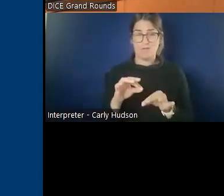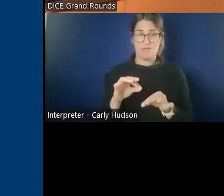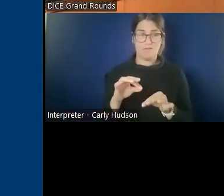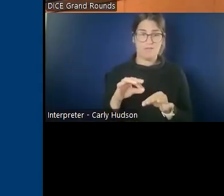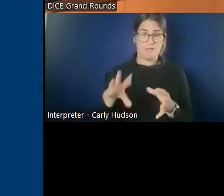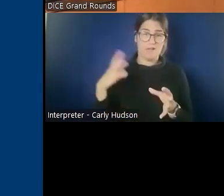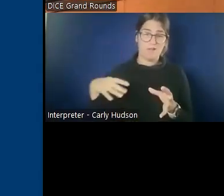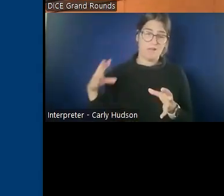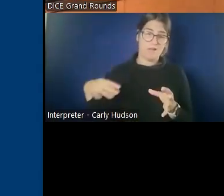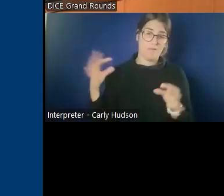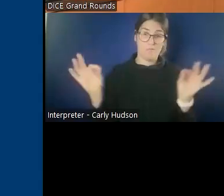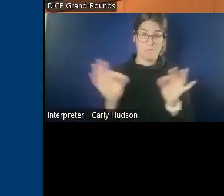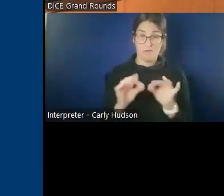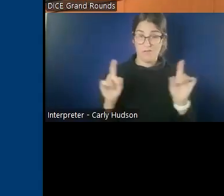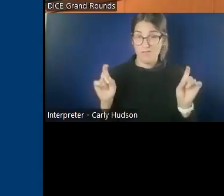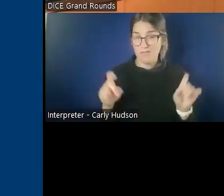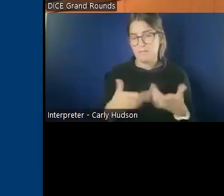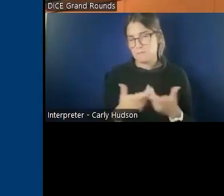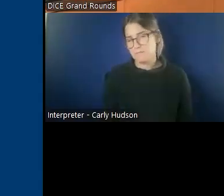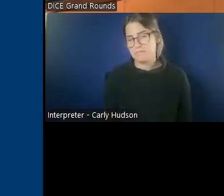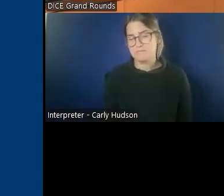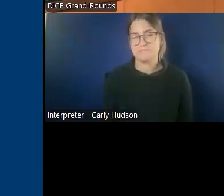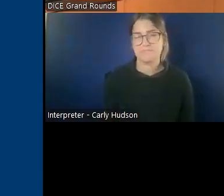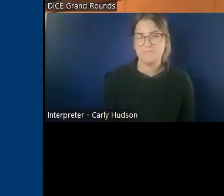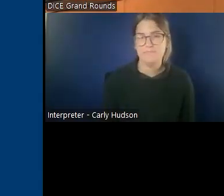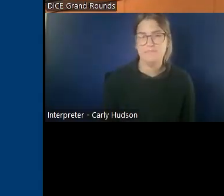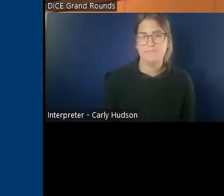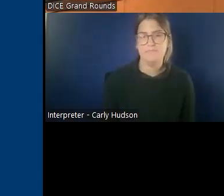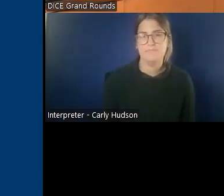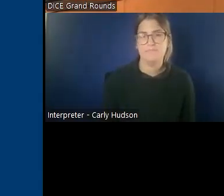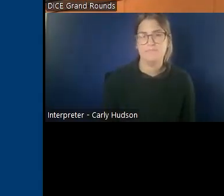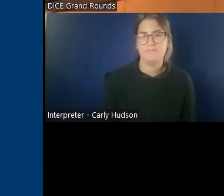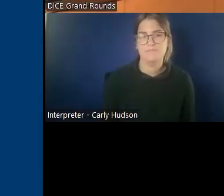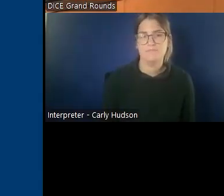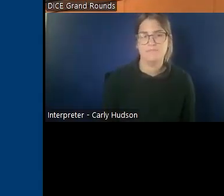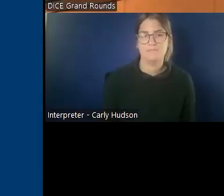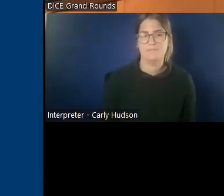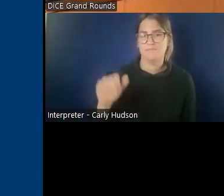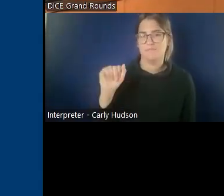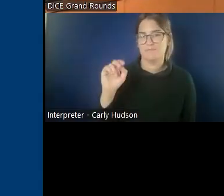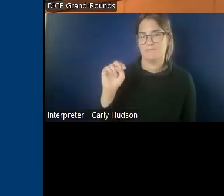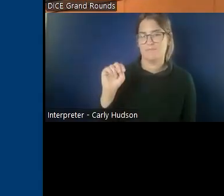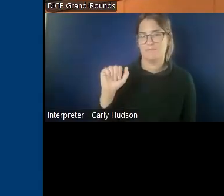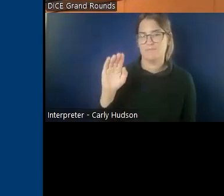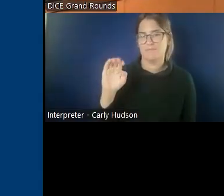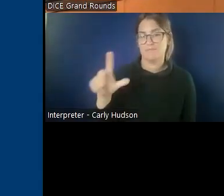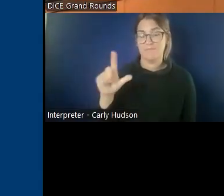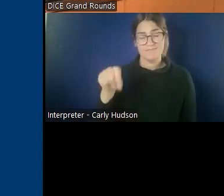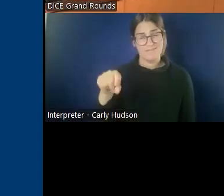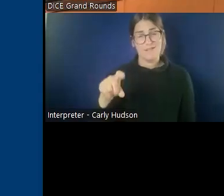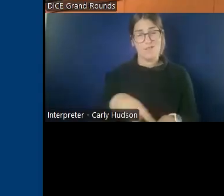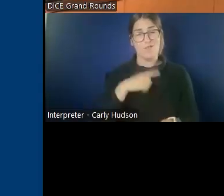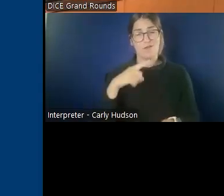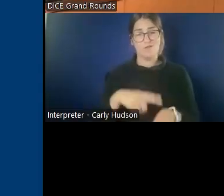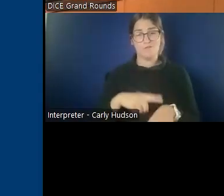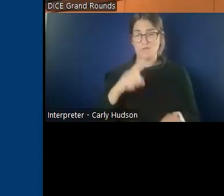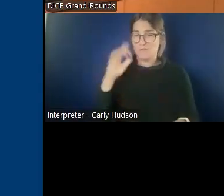in uh yes it's definitely a long-term commitment here um and for important reasons um I will